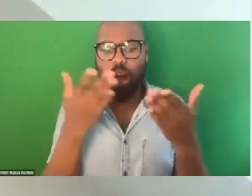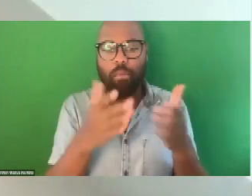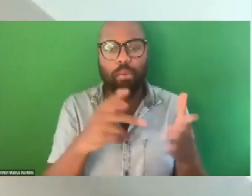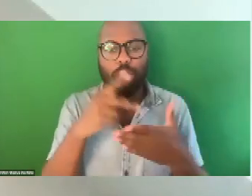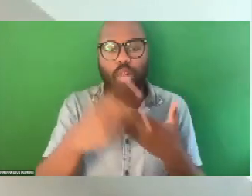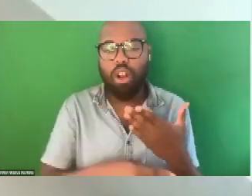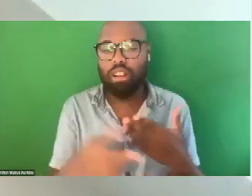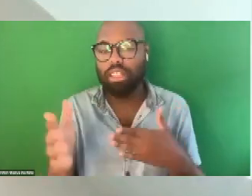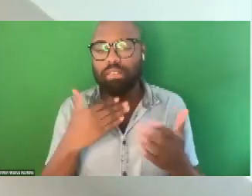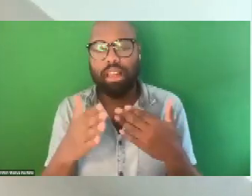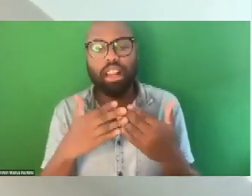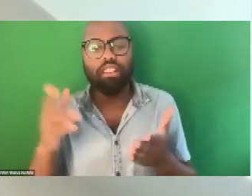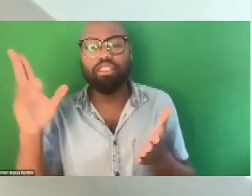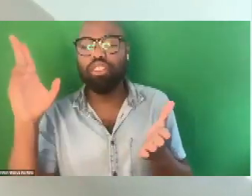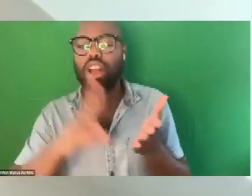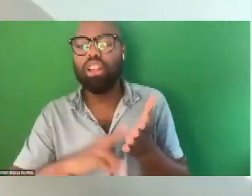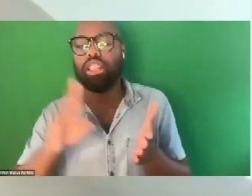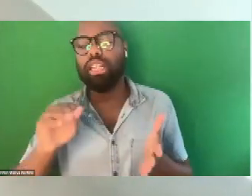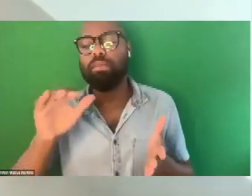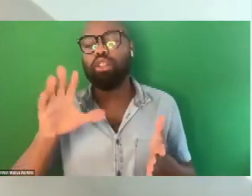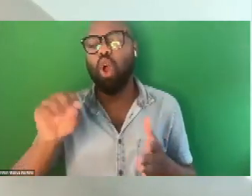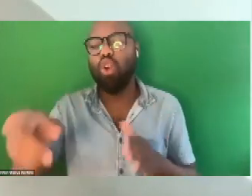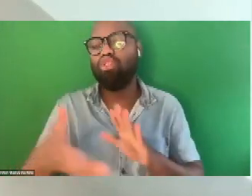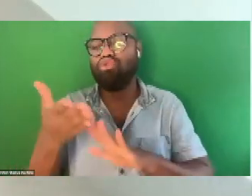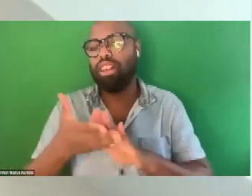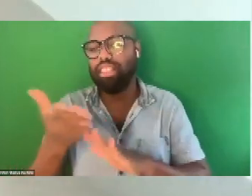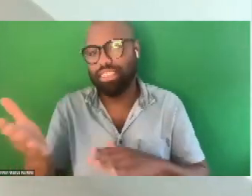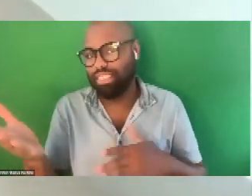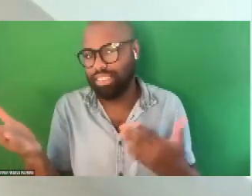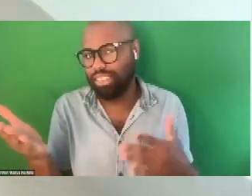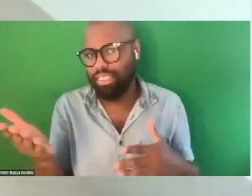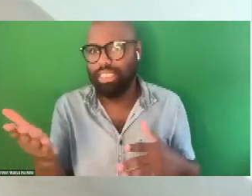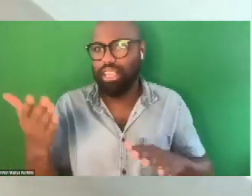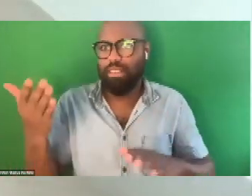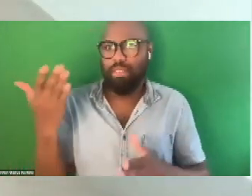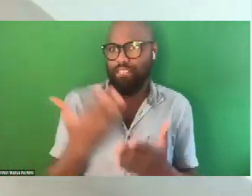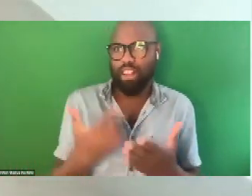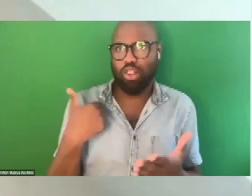And the fact that we have accepted this argument that, oh,